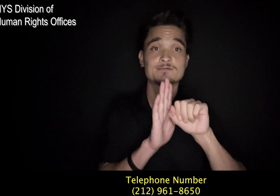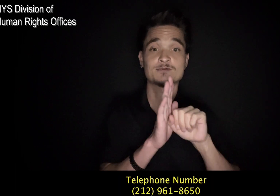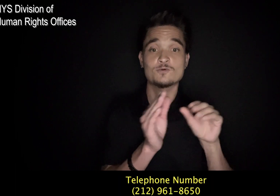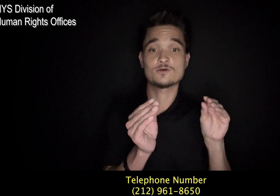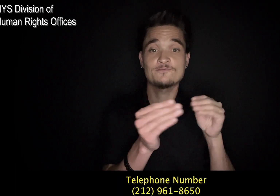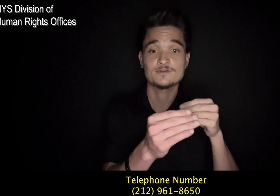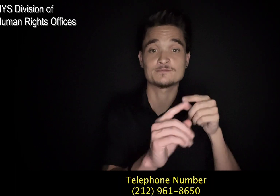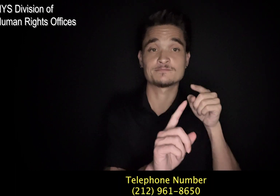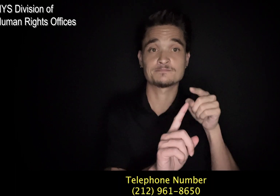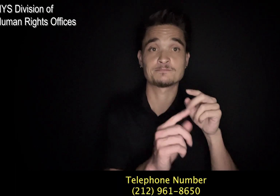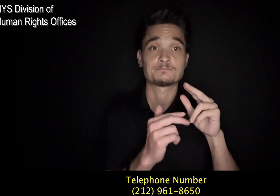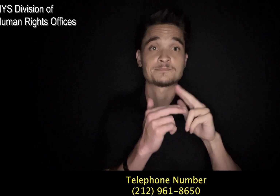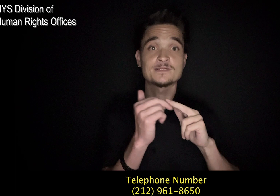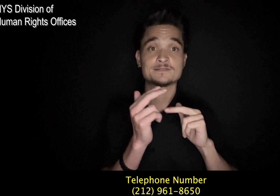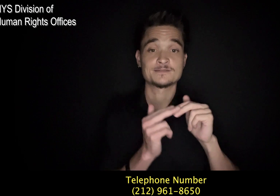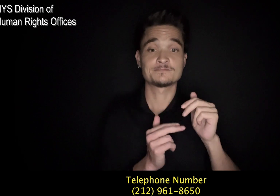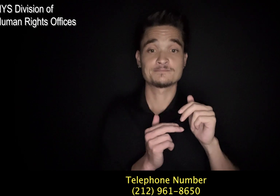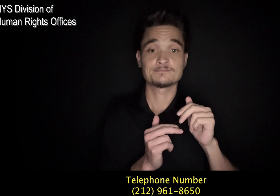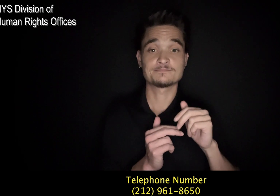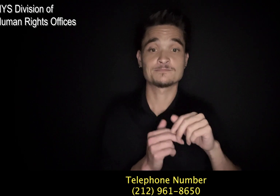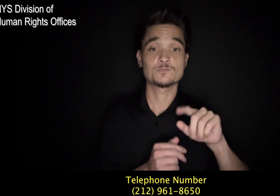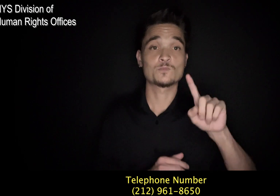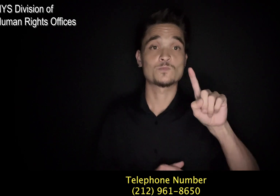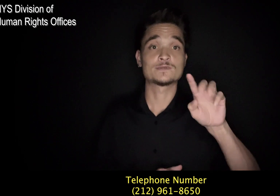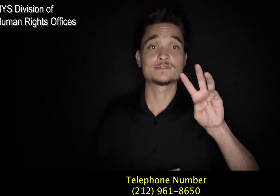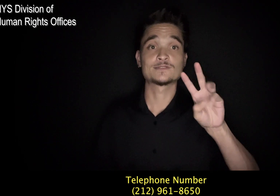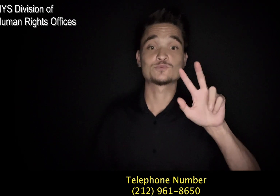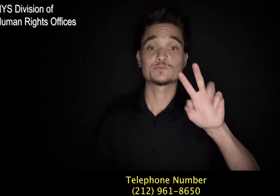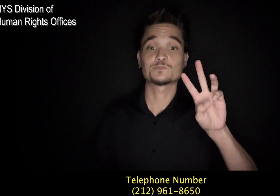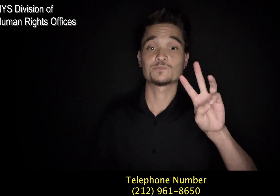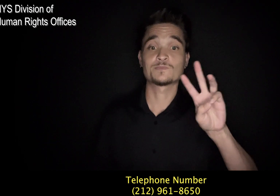Telephone Number (212) 961-8650